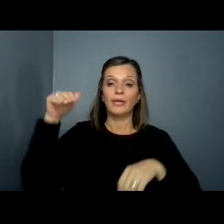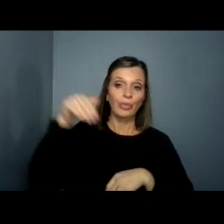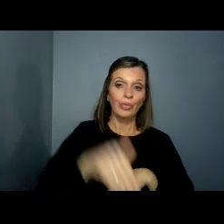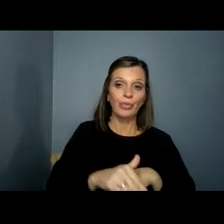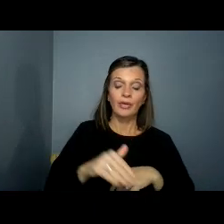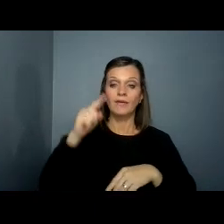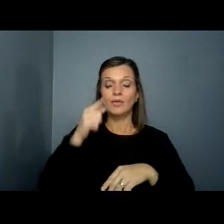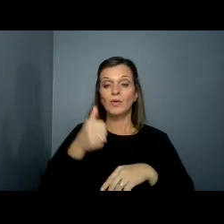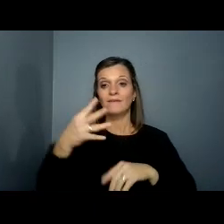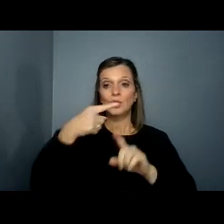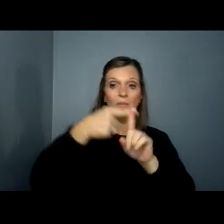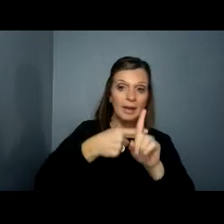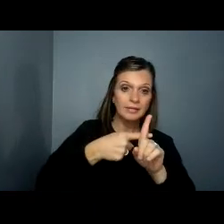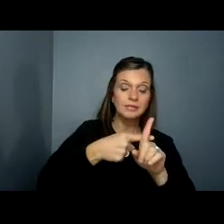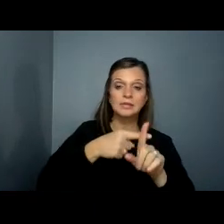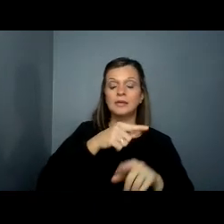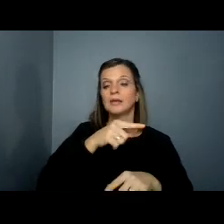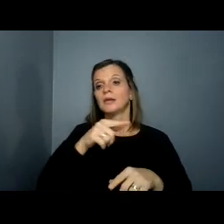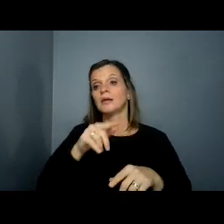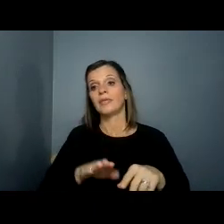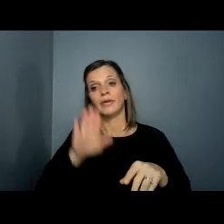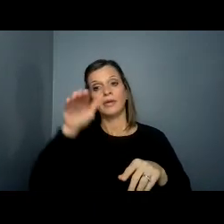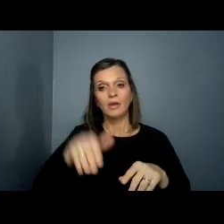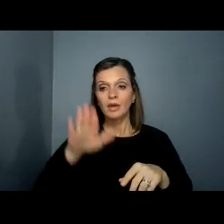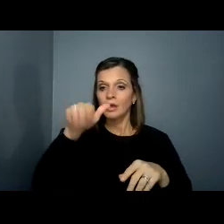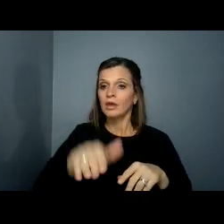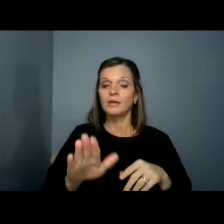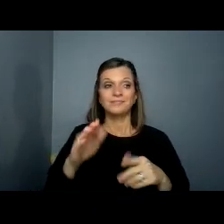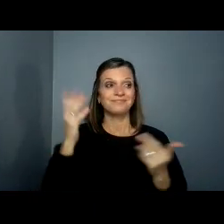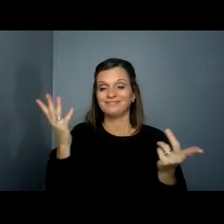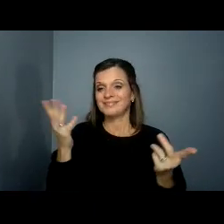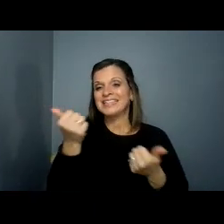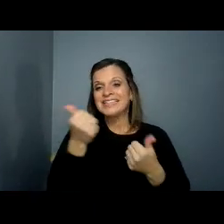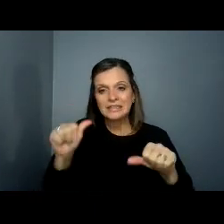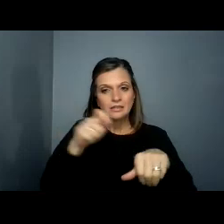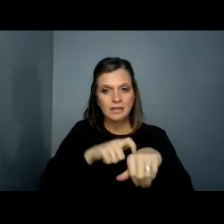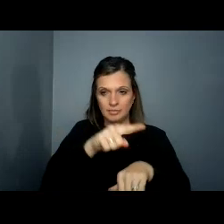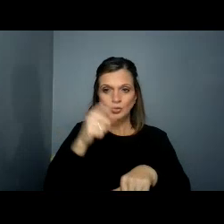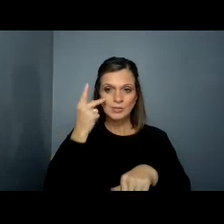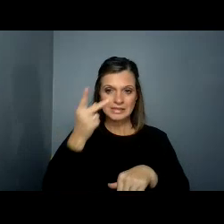anytime you see fluctuating hearing loss. If it's not related to middle ear fluid, you know where